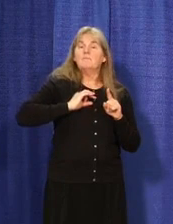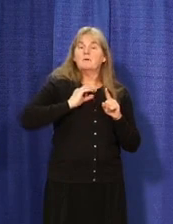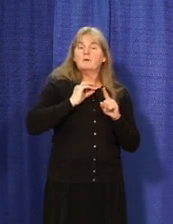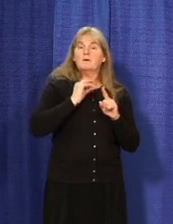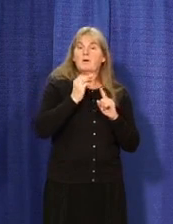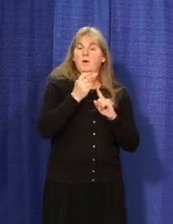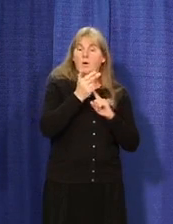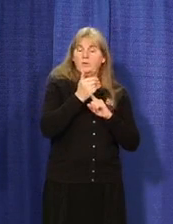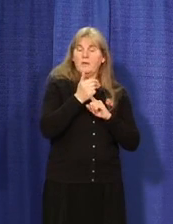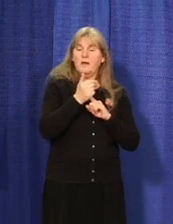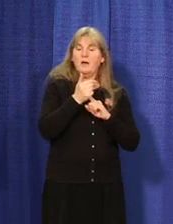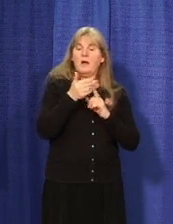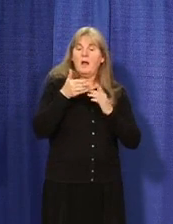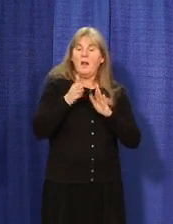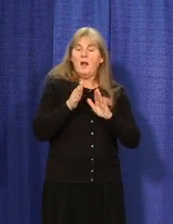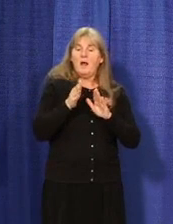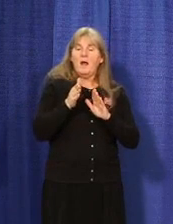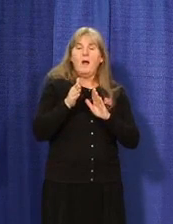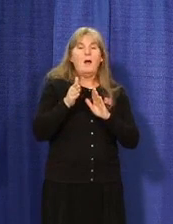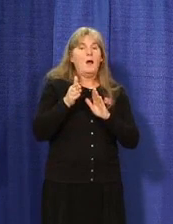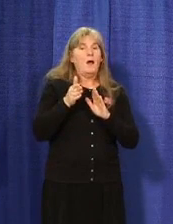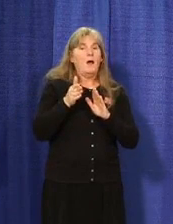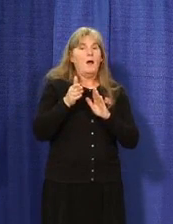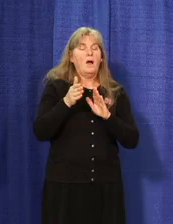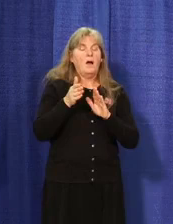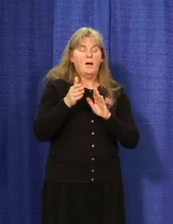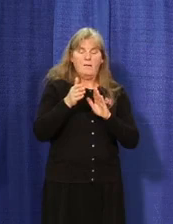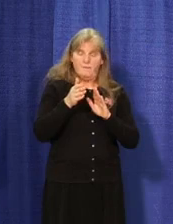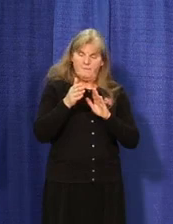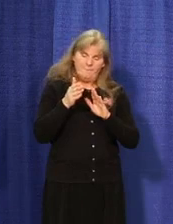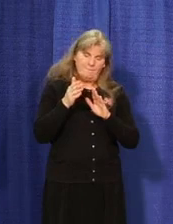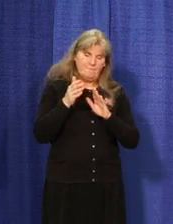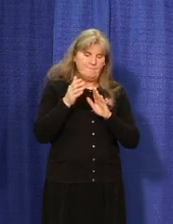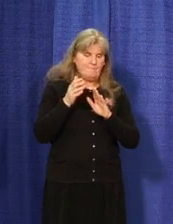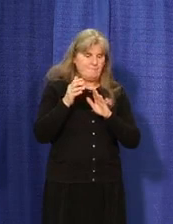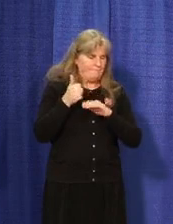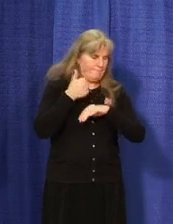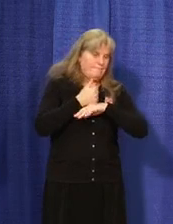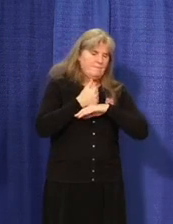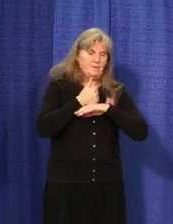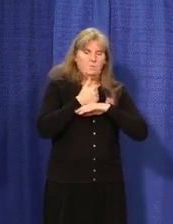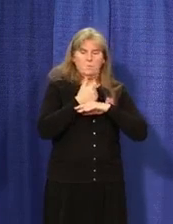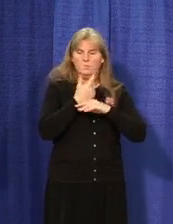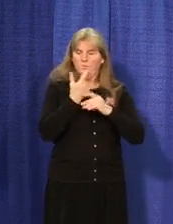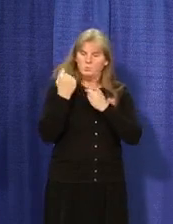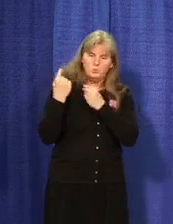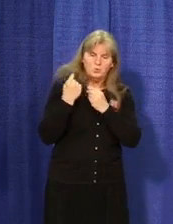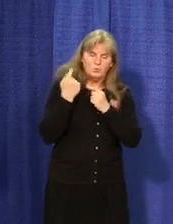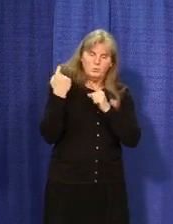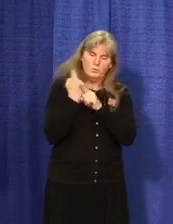say, a chance to refresh and review their protocols and look